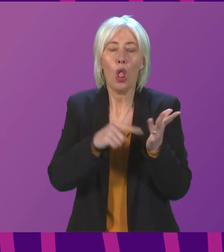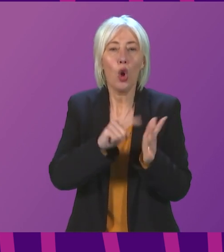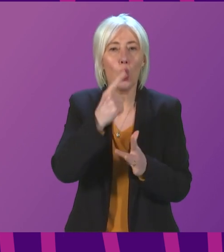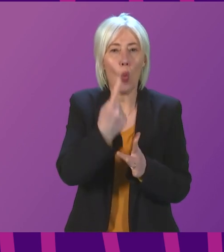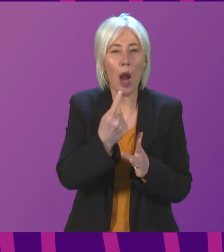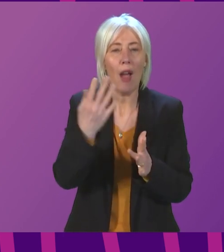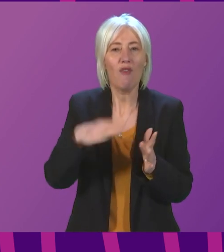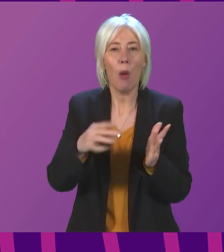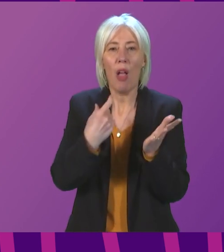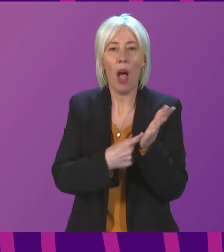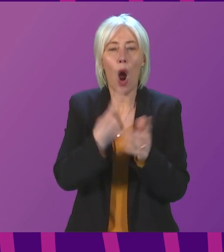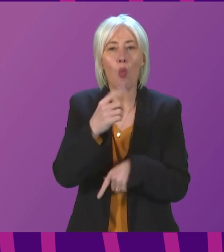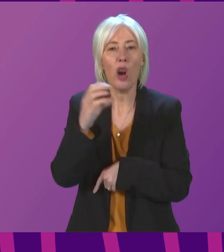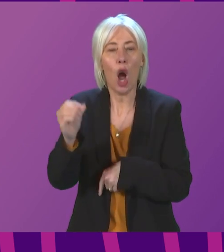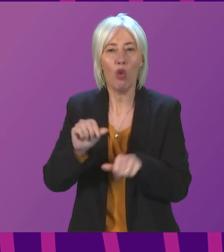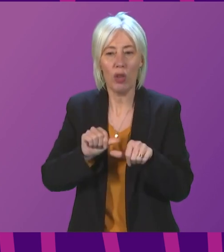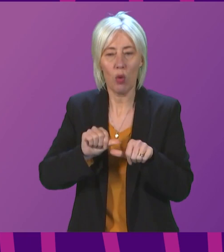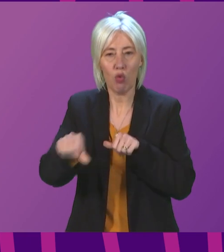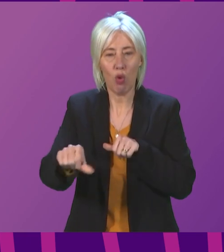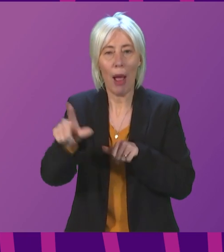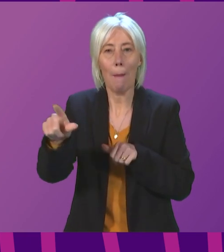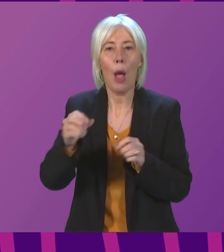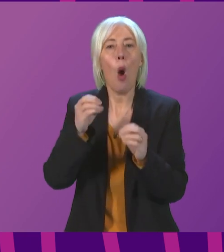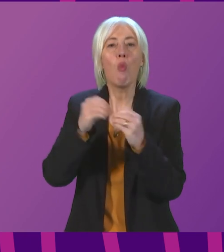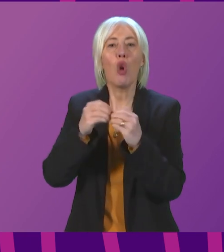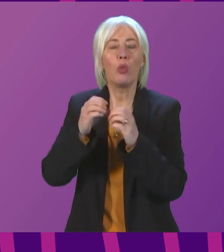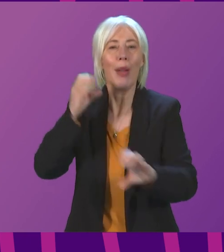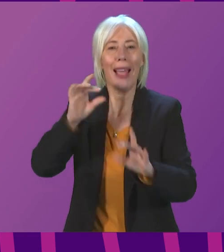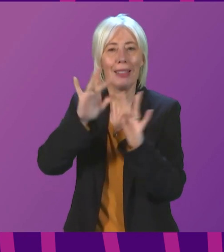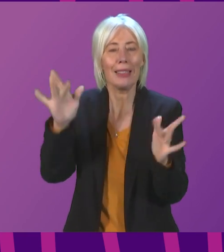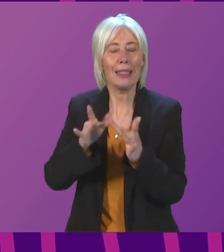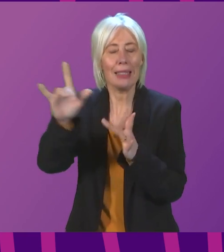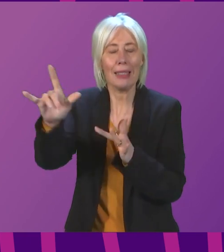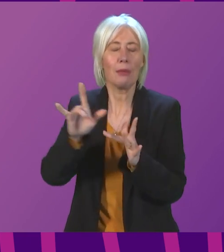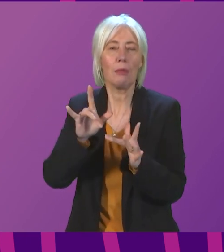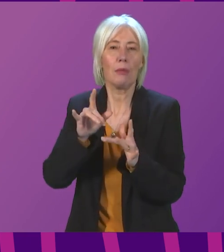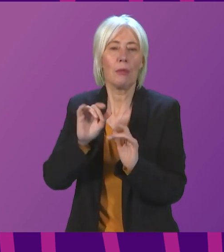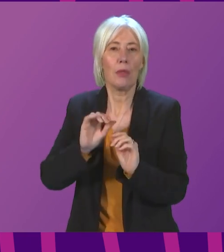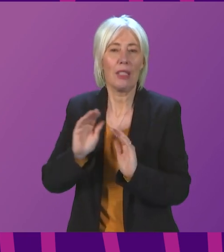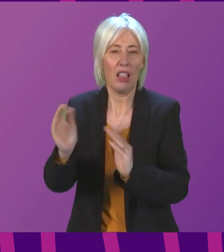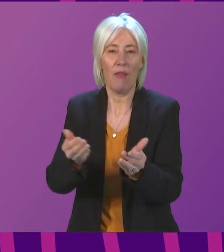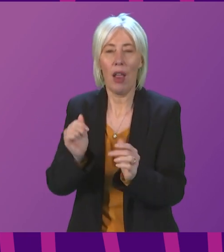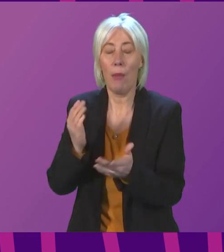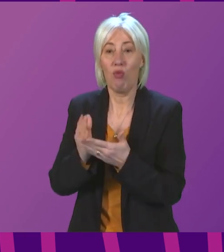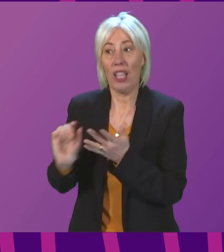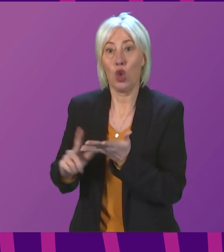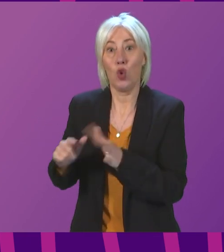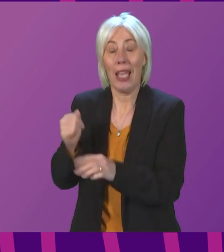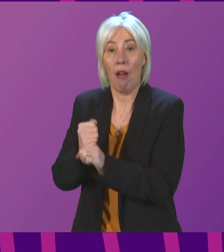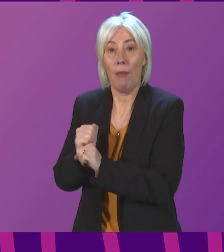Of course, broadband investment is reserved to Westminster. However, given the United Kingdom Government’s failure to deliver on that, alongside its